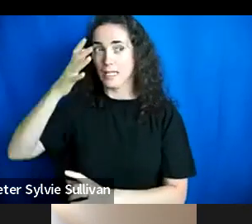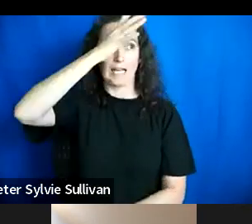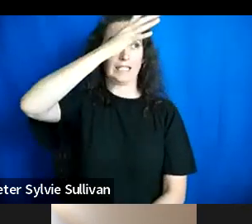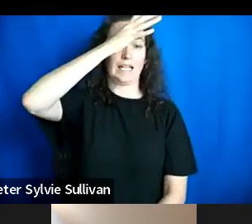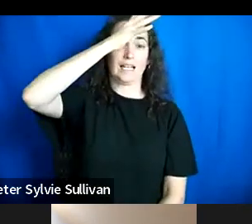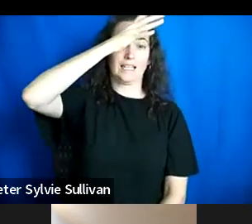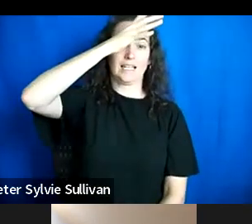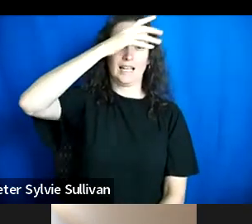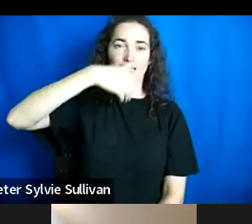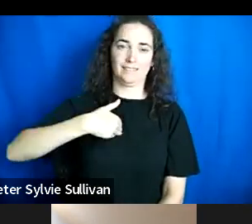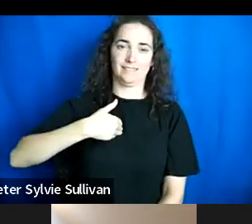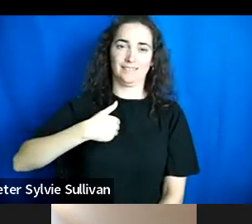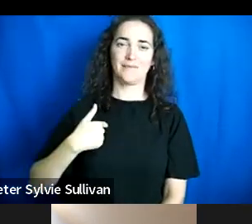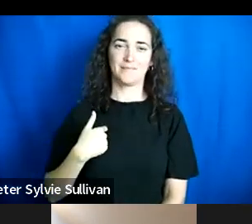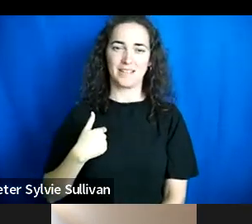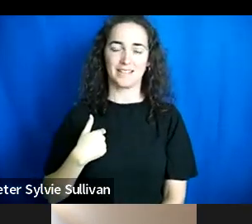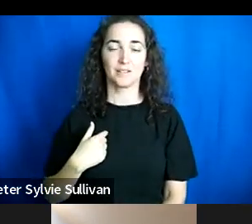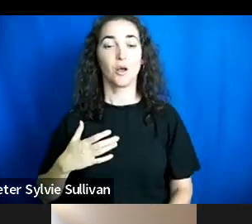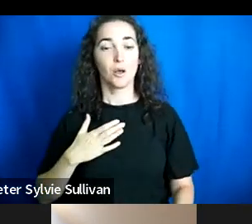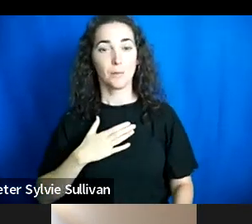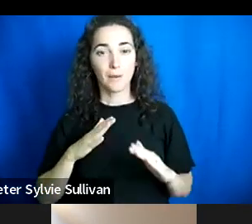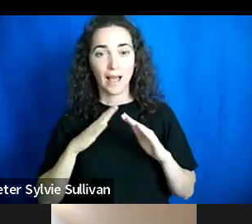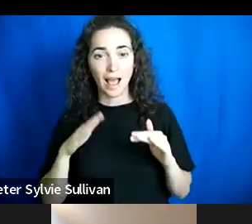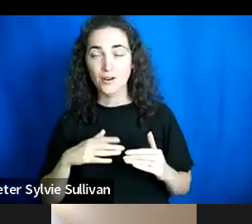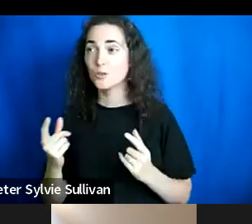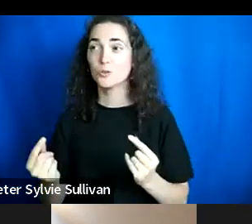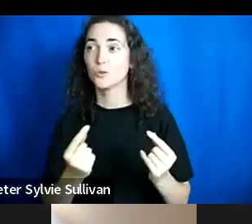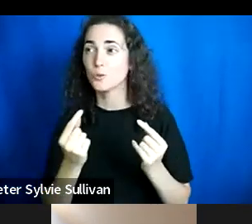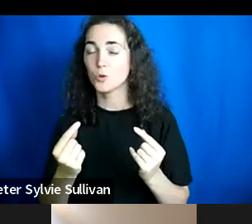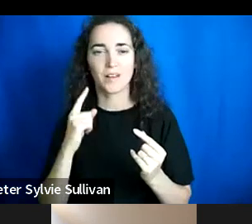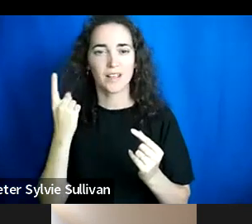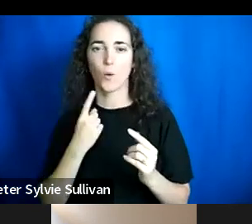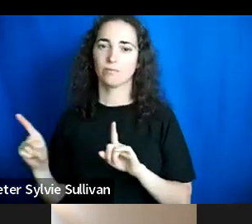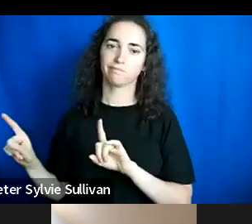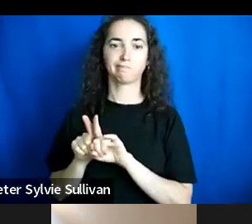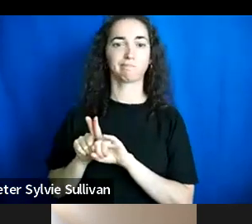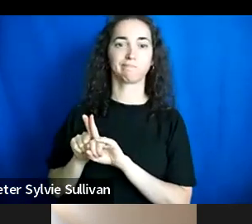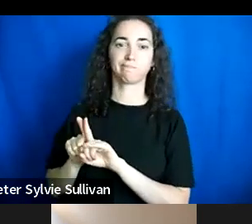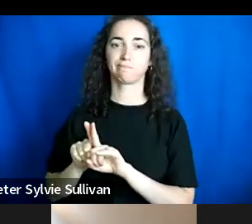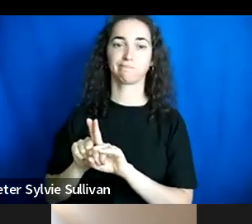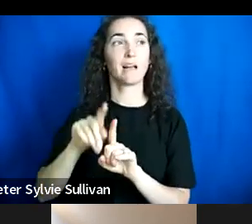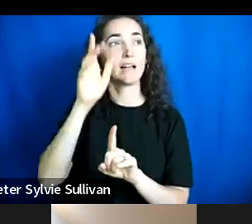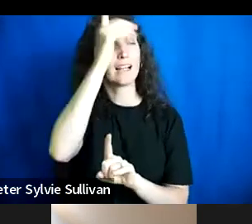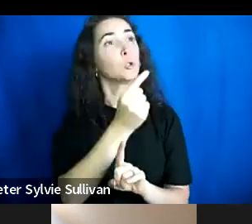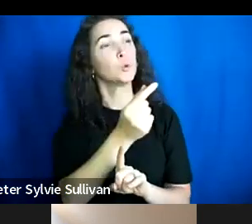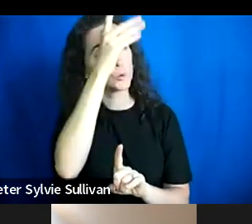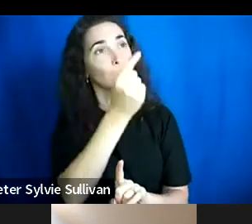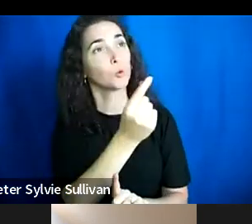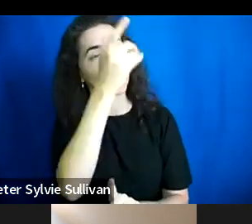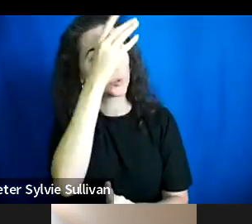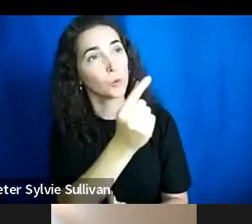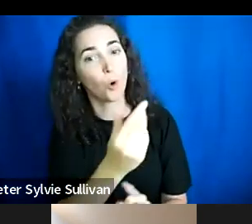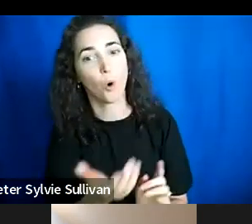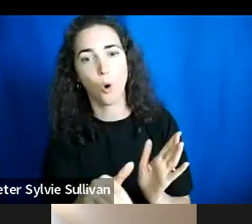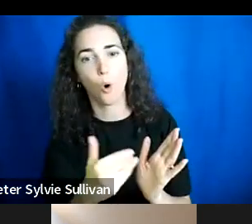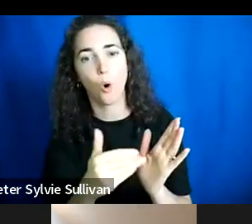So I cannot maneuver around my house without him attached to my hip, and him saying, Dad, what are you doing? over and over and over?